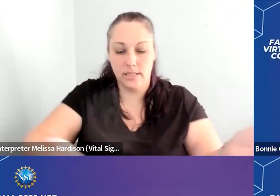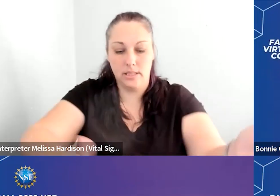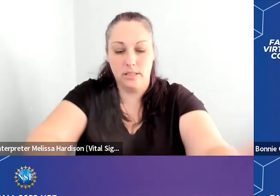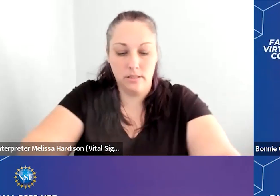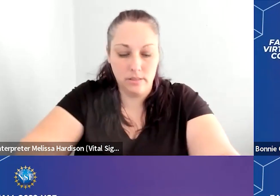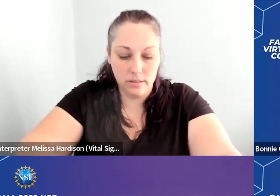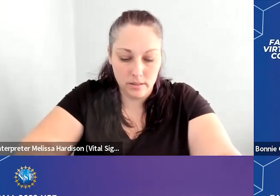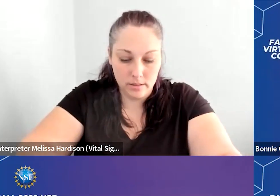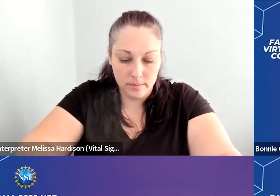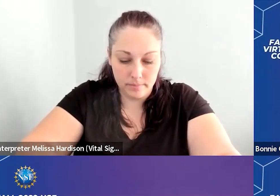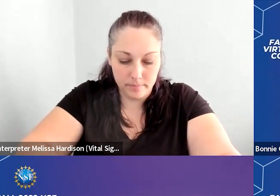or for her organization.